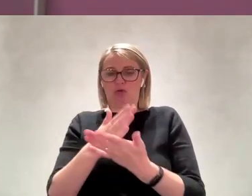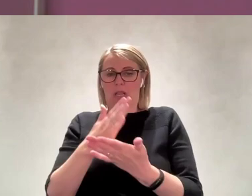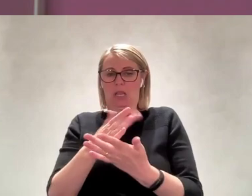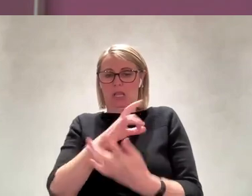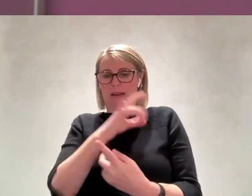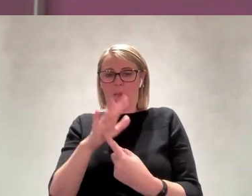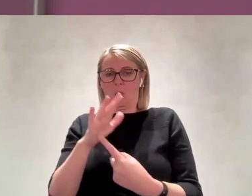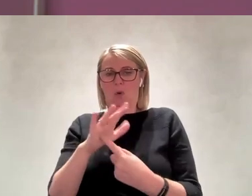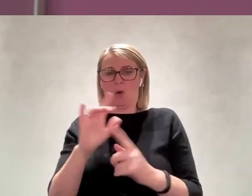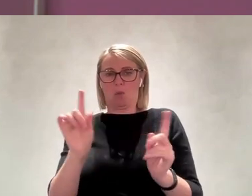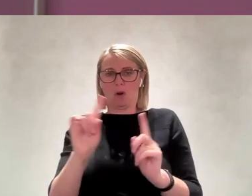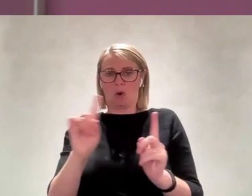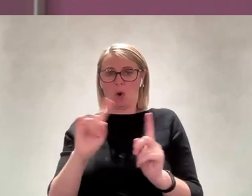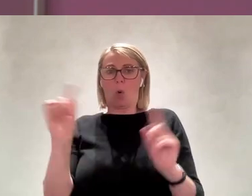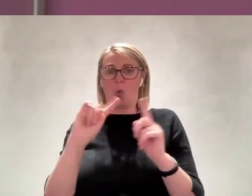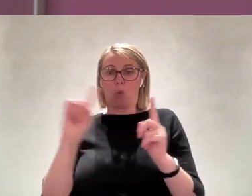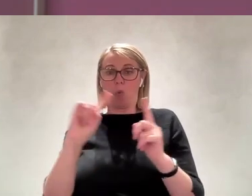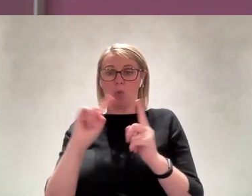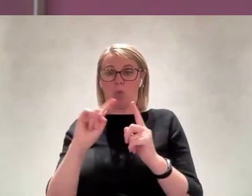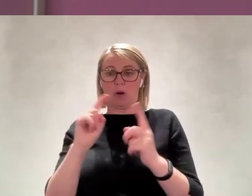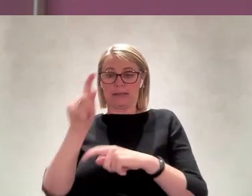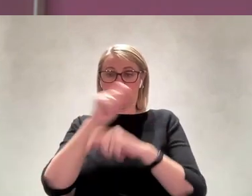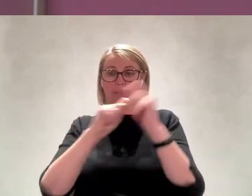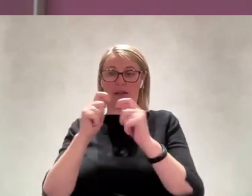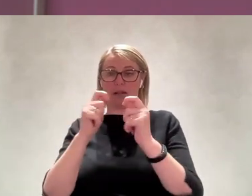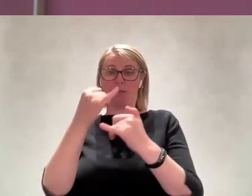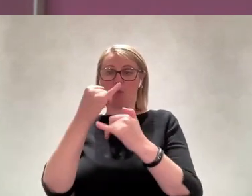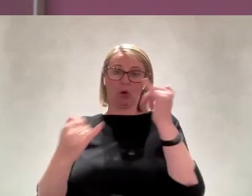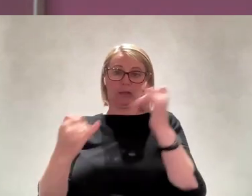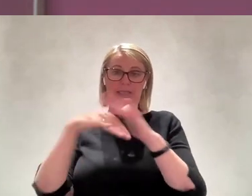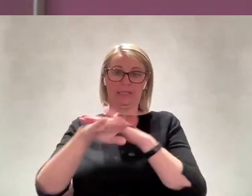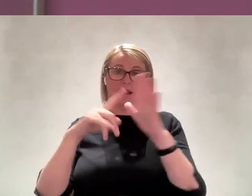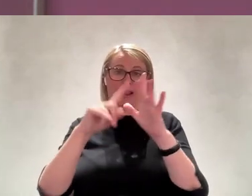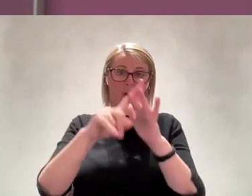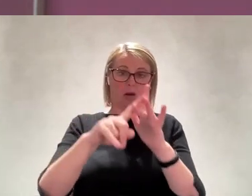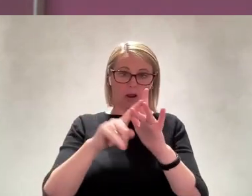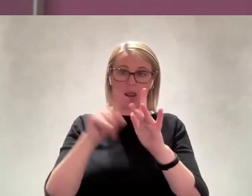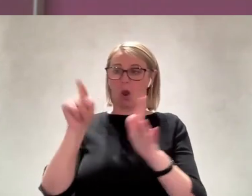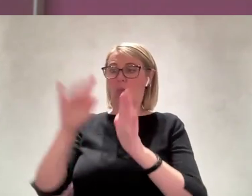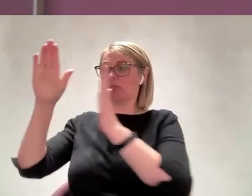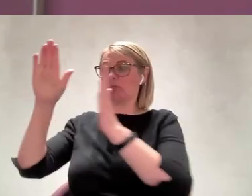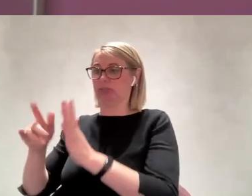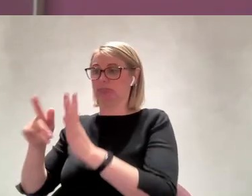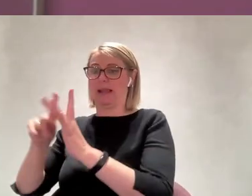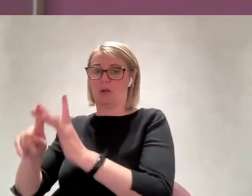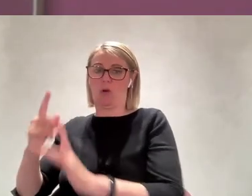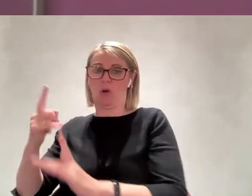It's just what has become amplified in the AI world and what has become diminished in the AI world